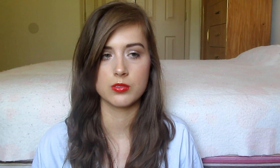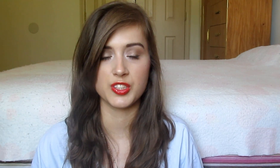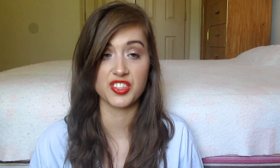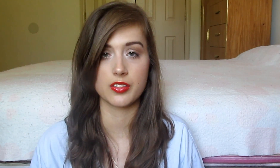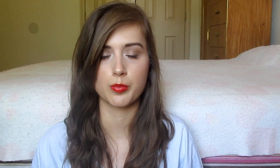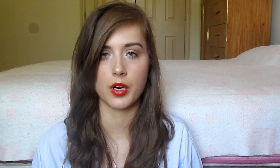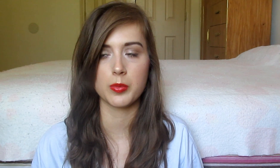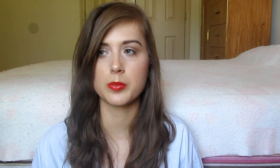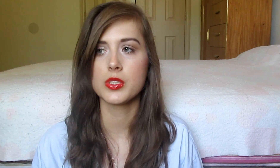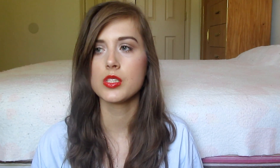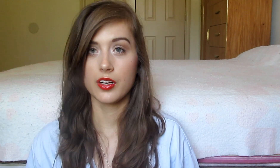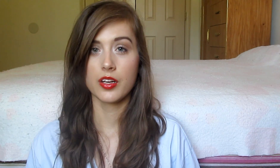which isn’t a problem.